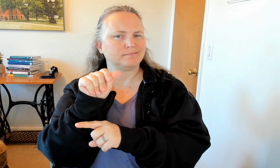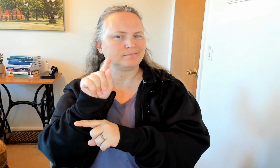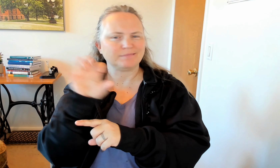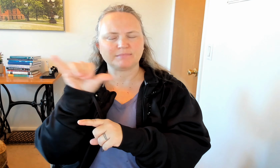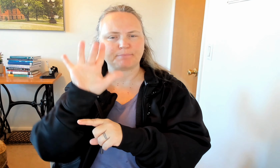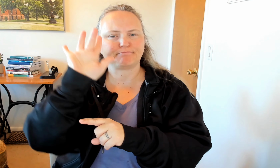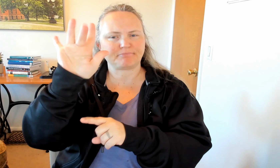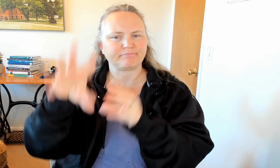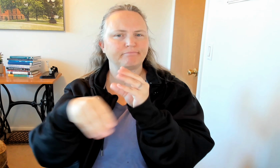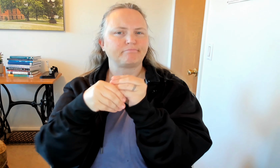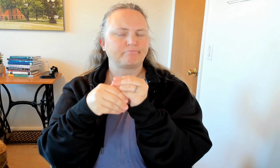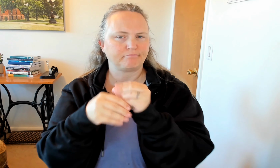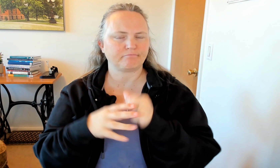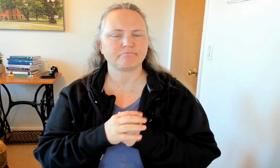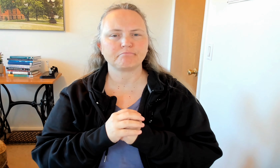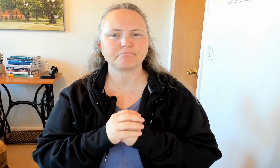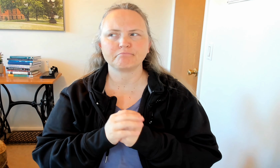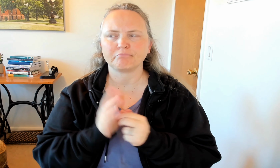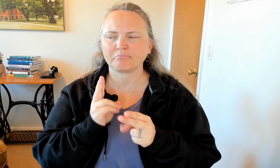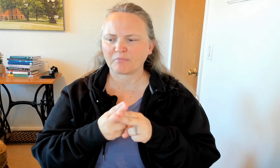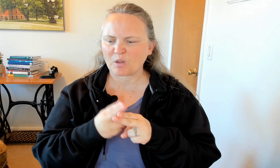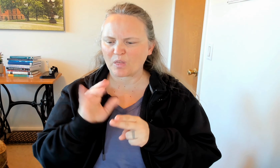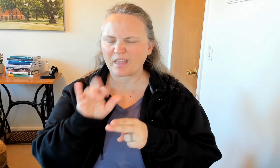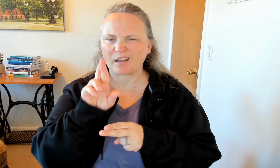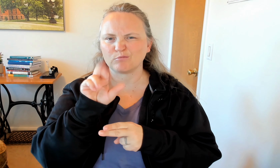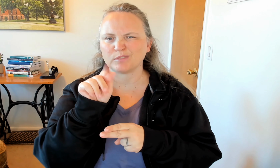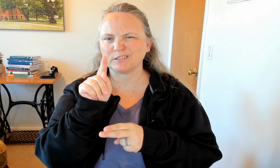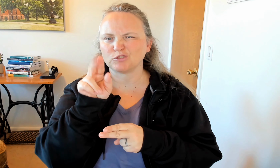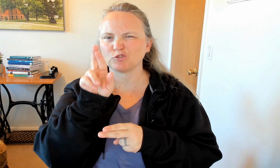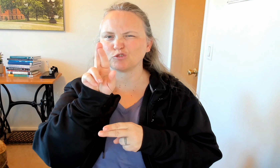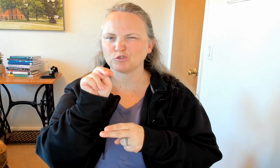I just clicked. To add a single line field and called it.